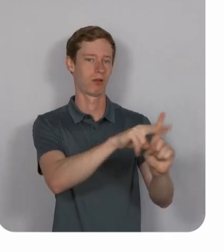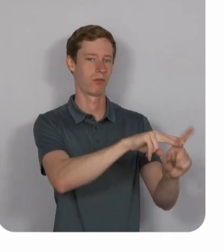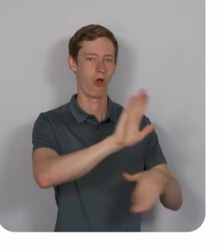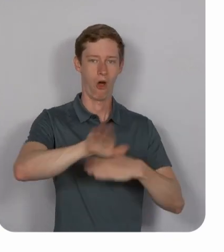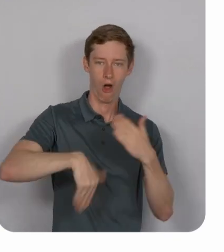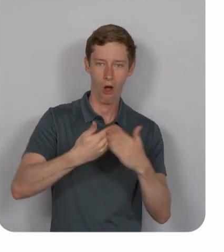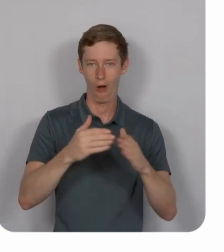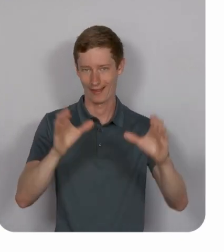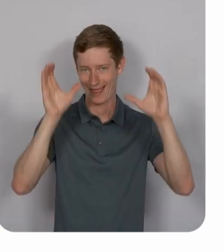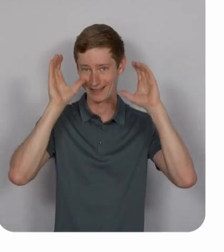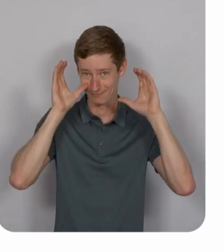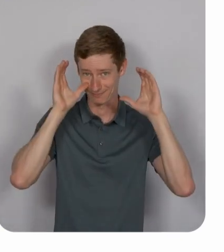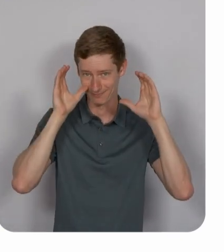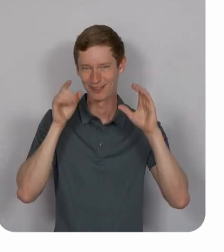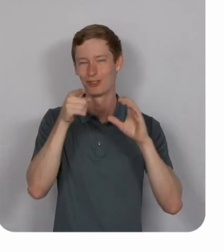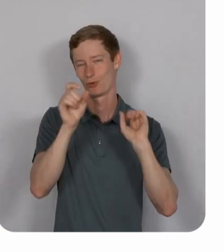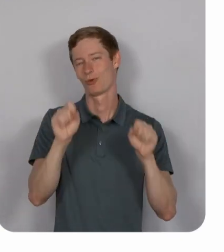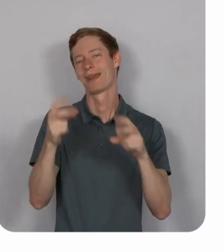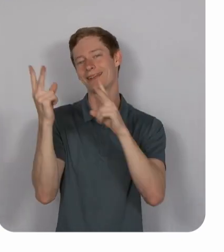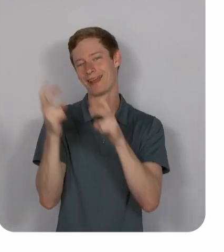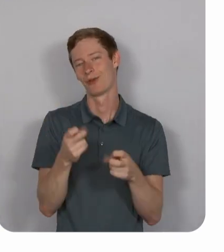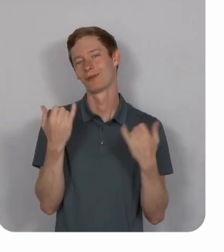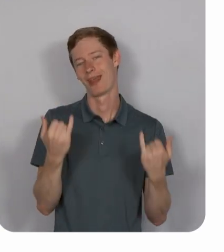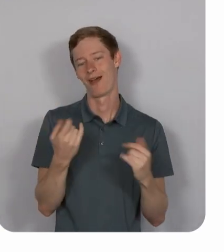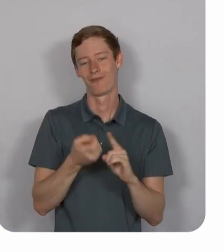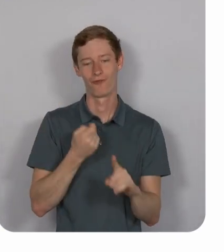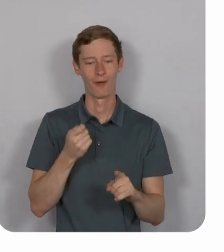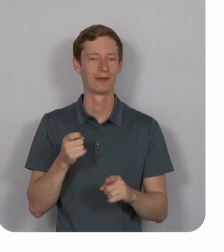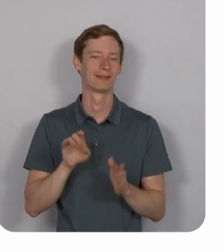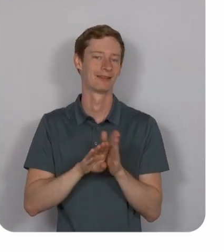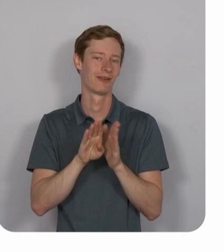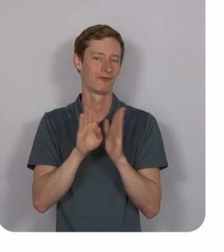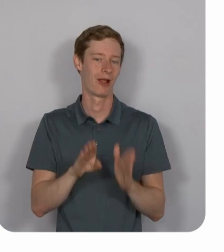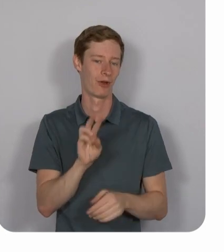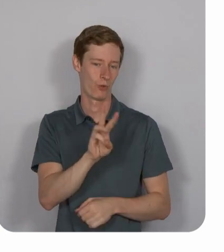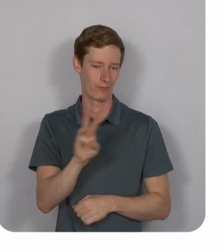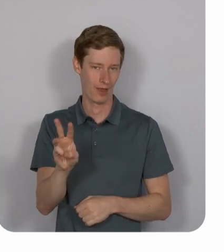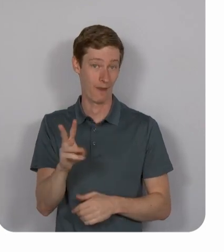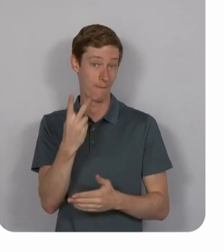It's available for download now from our developer website and supports both Unity and Unreal.